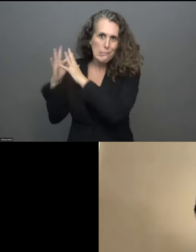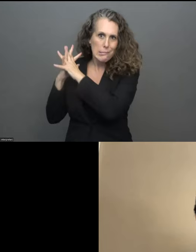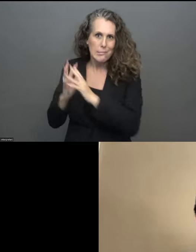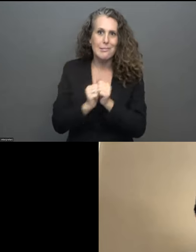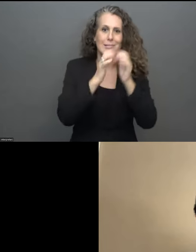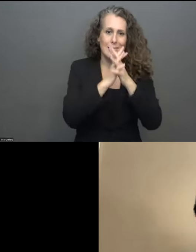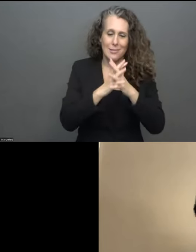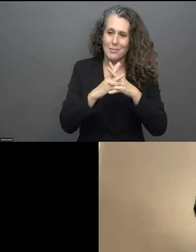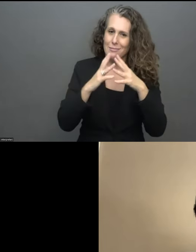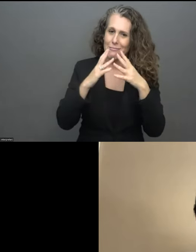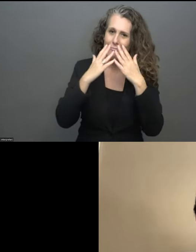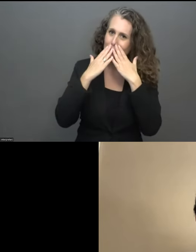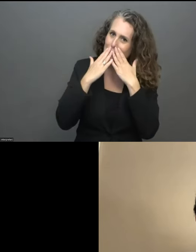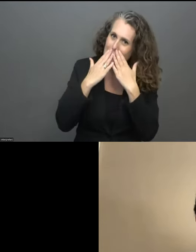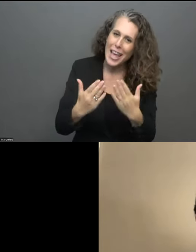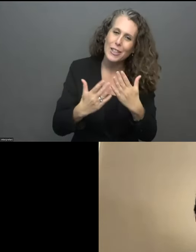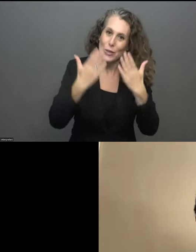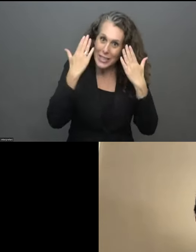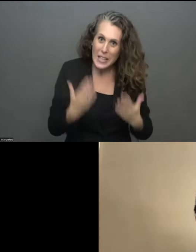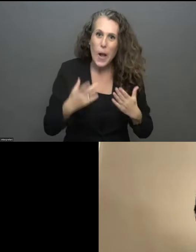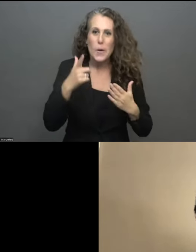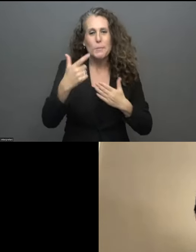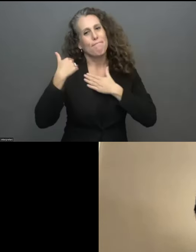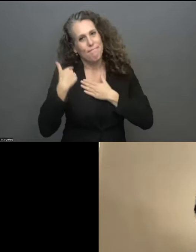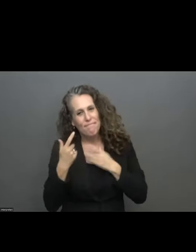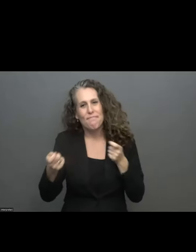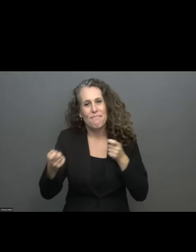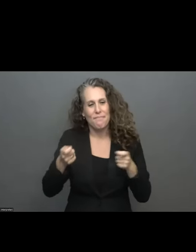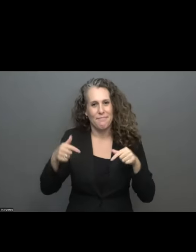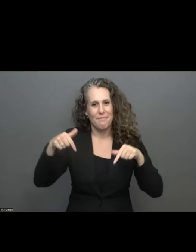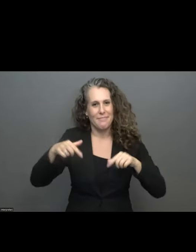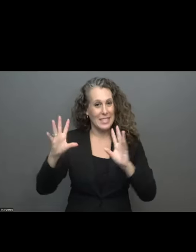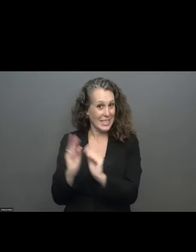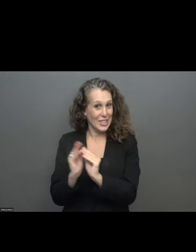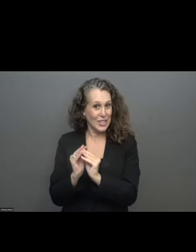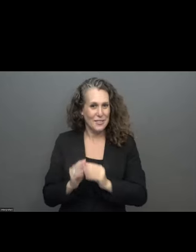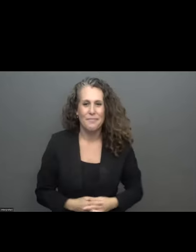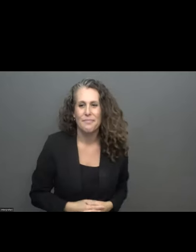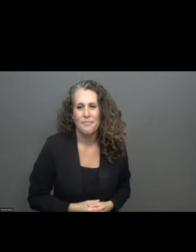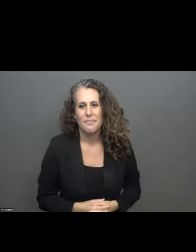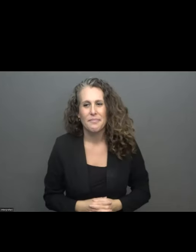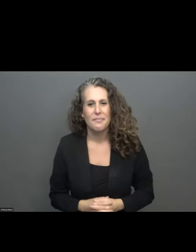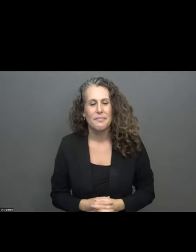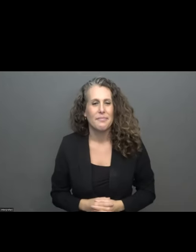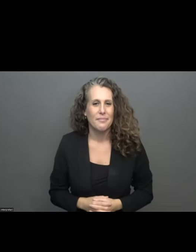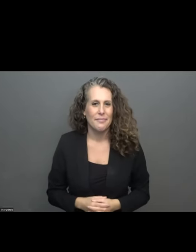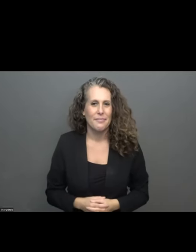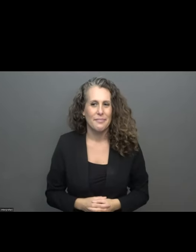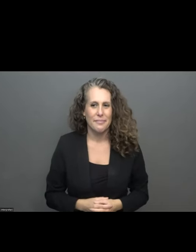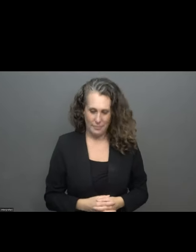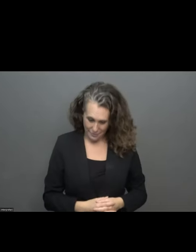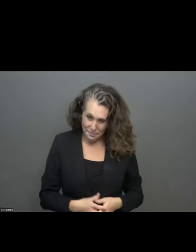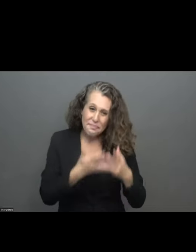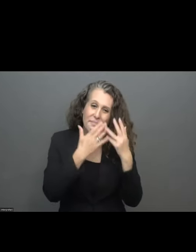duration of the partnership session. 14:44:01 Thank you very much. You're again,